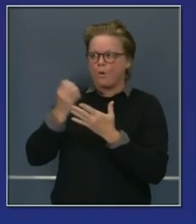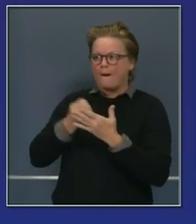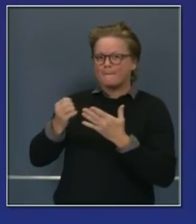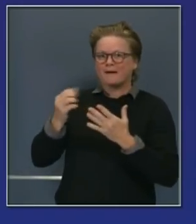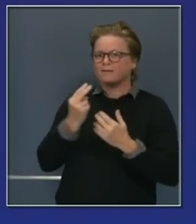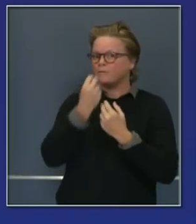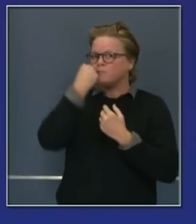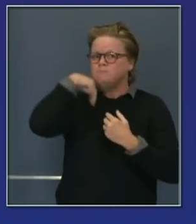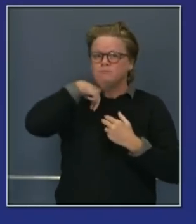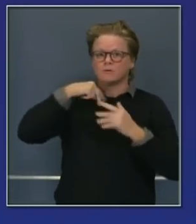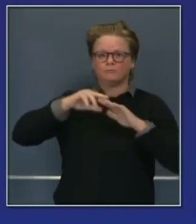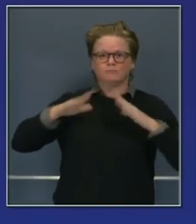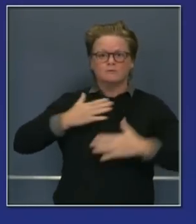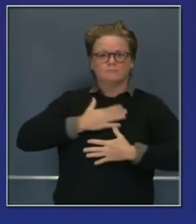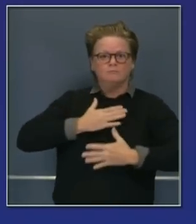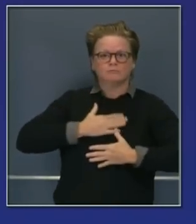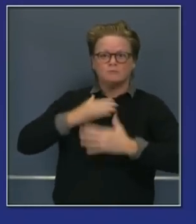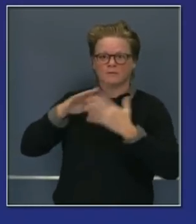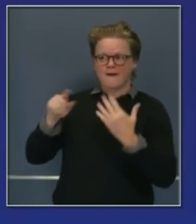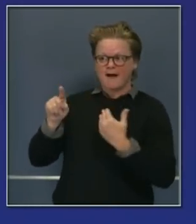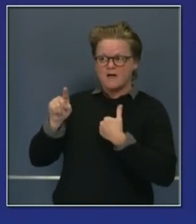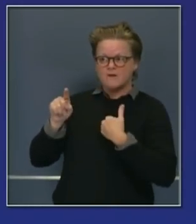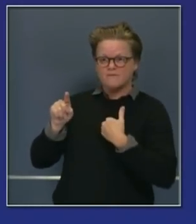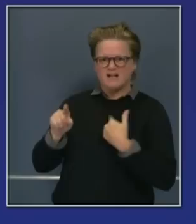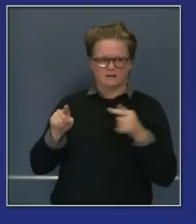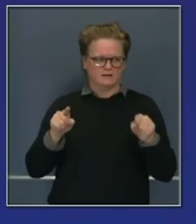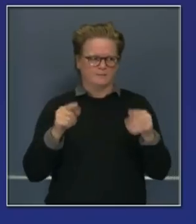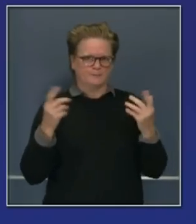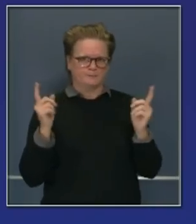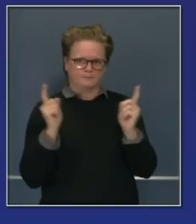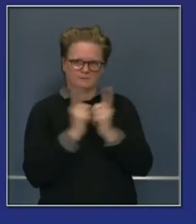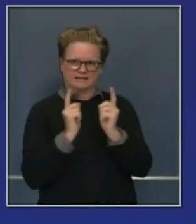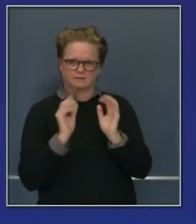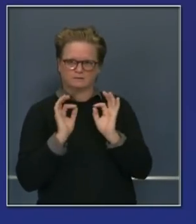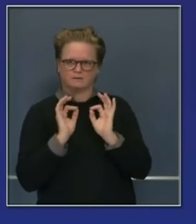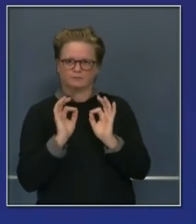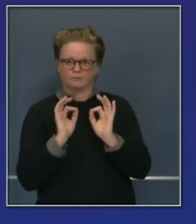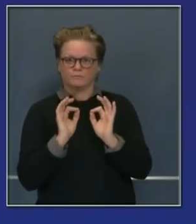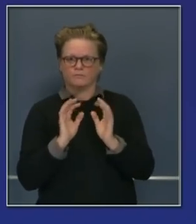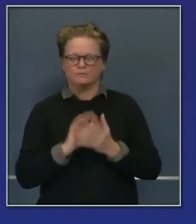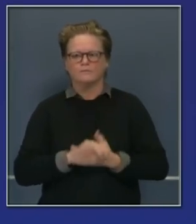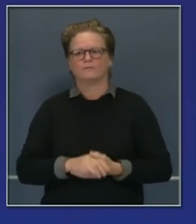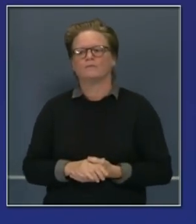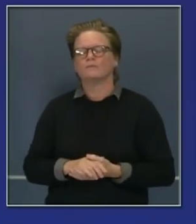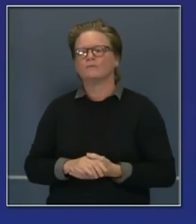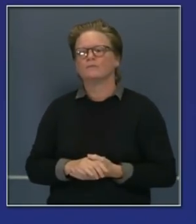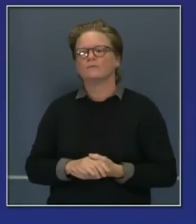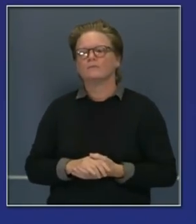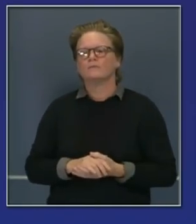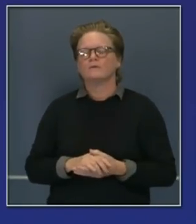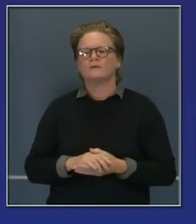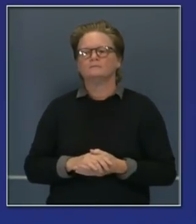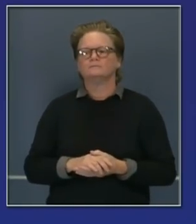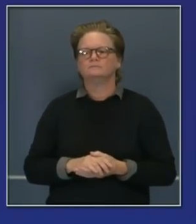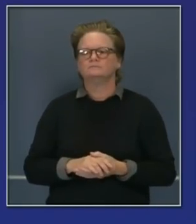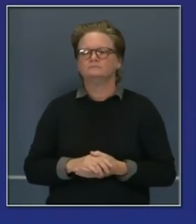SYSTEM BUT I THINK CAPACITY IS THE AREA OF FOCUS FOR US. CAPACITY, WE HAVE BEEN BUILDING.